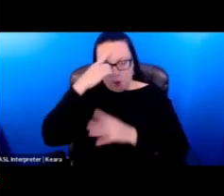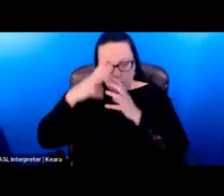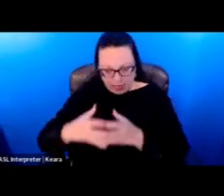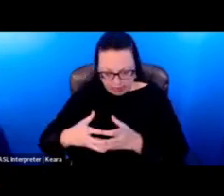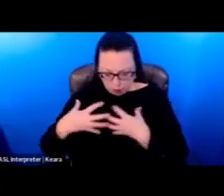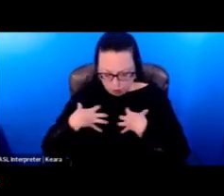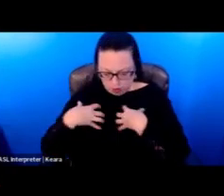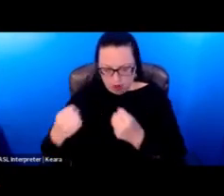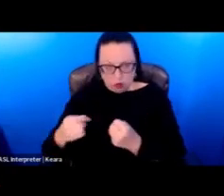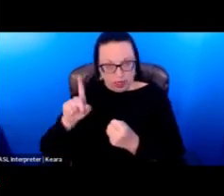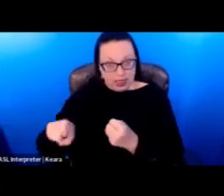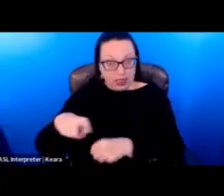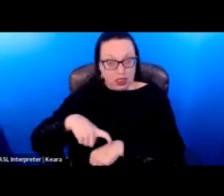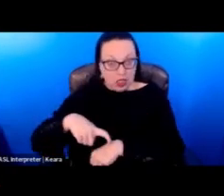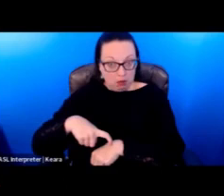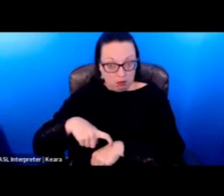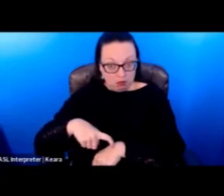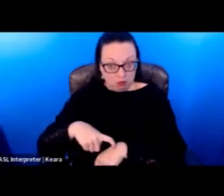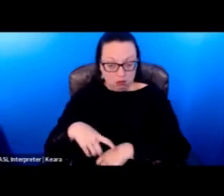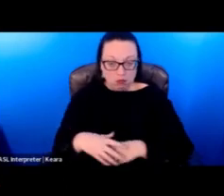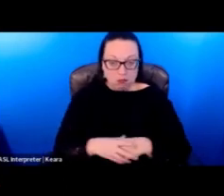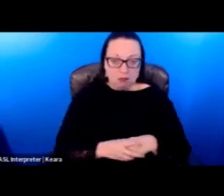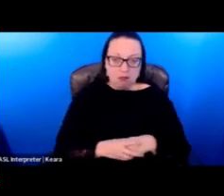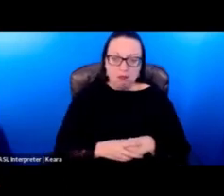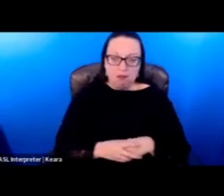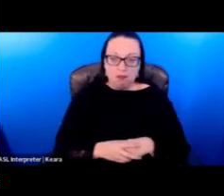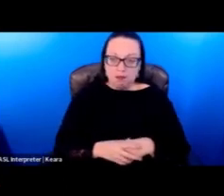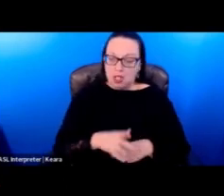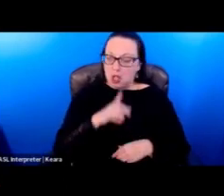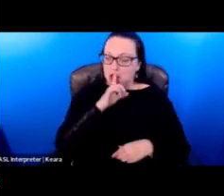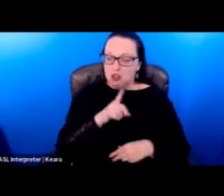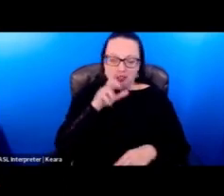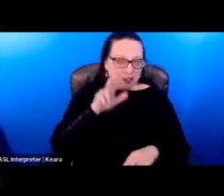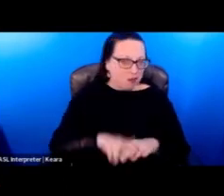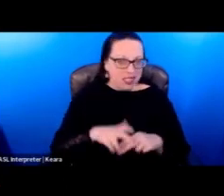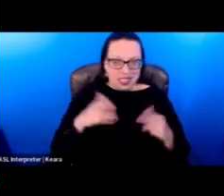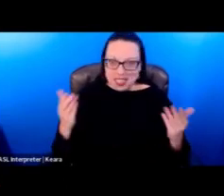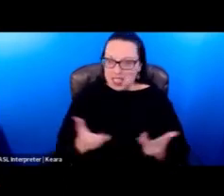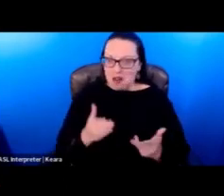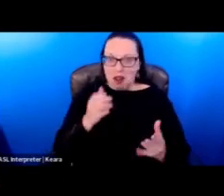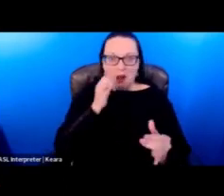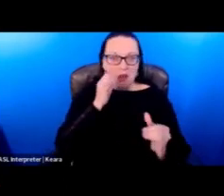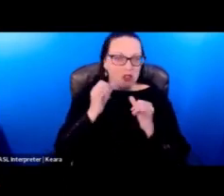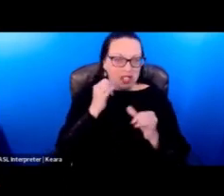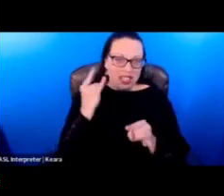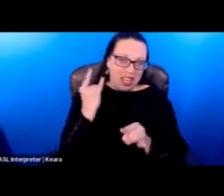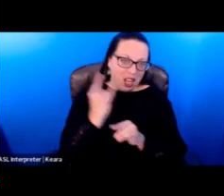whatever. And I sure as I'm sitting here today, I was drinking alcohol before I was even discharged as an inpatient.